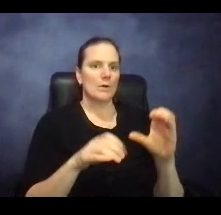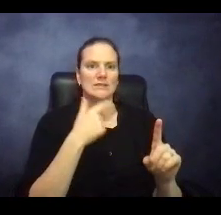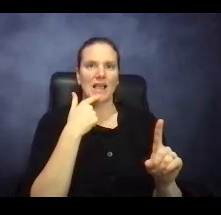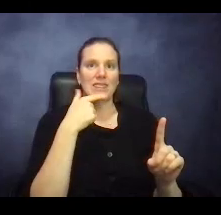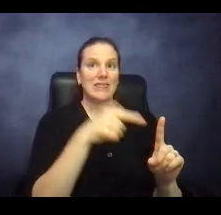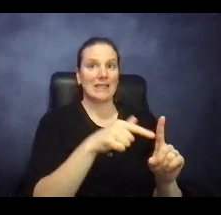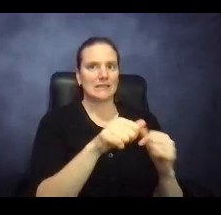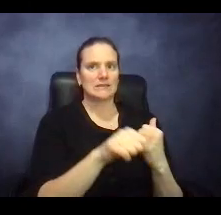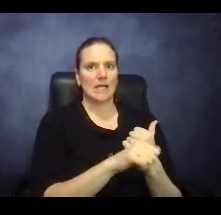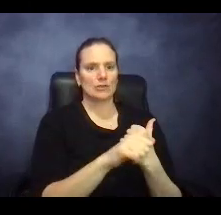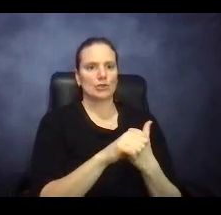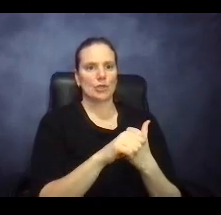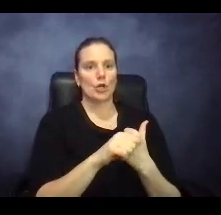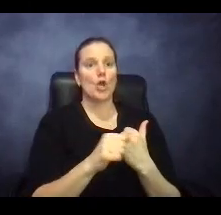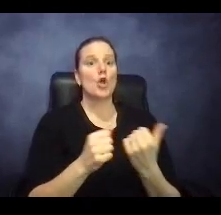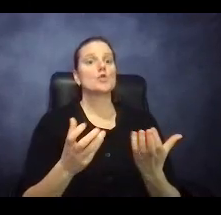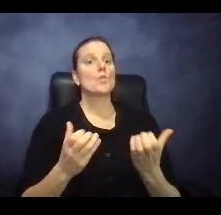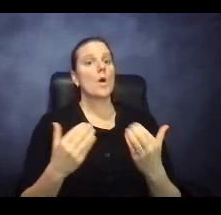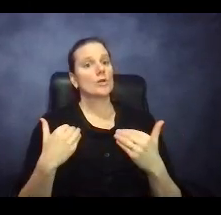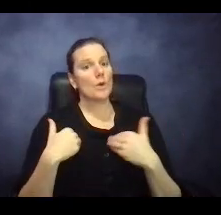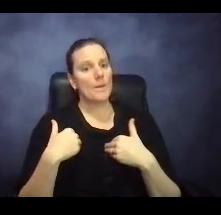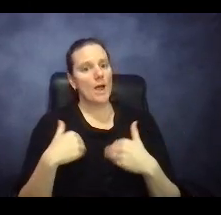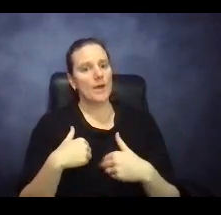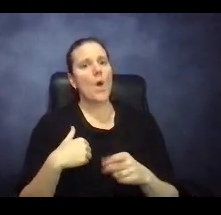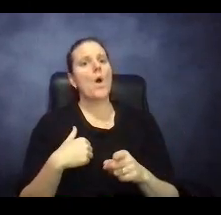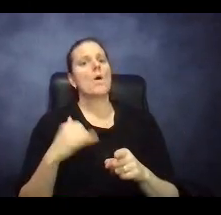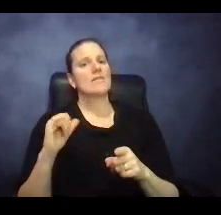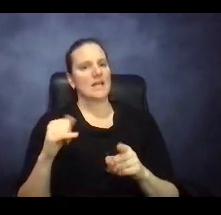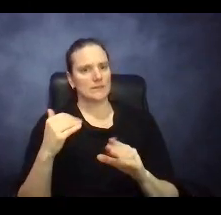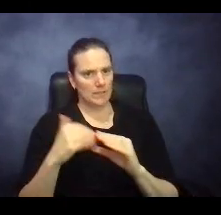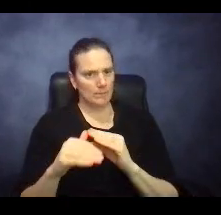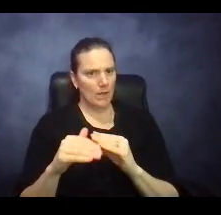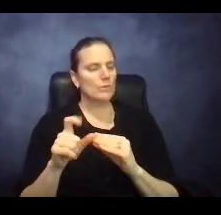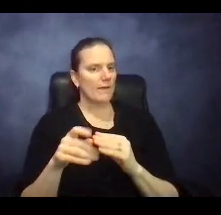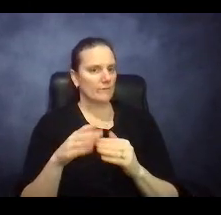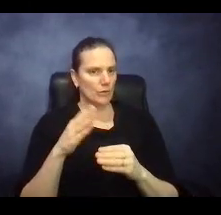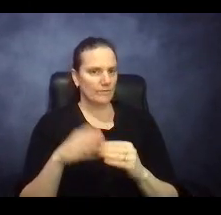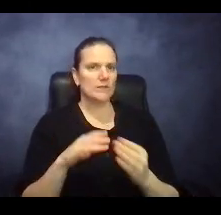You want your body to be like, oh, that's, that's an email. I gotta get that done. The more times your body over